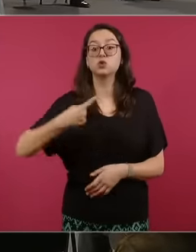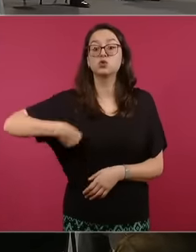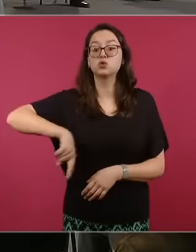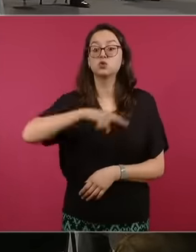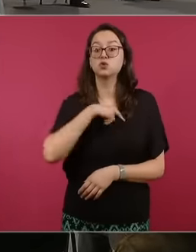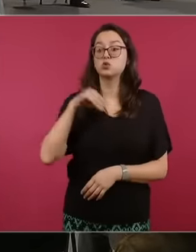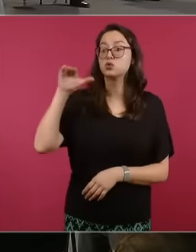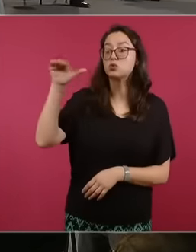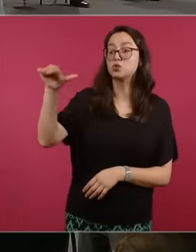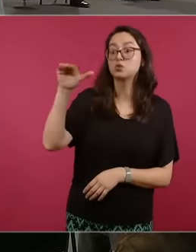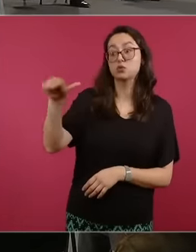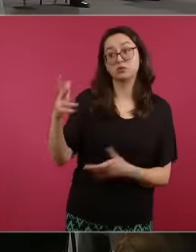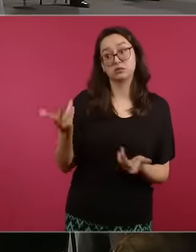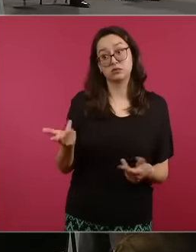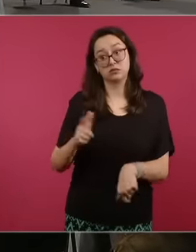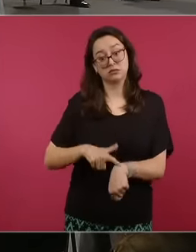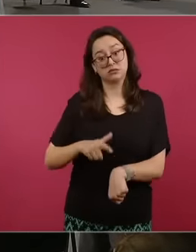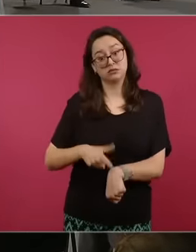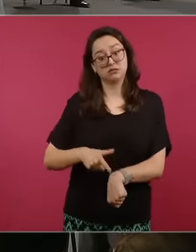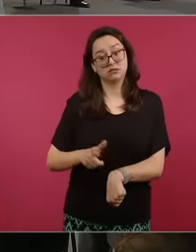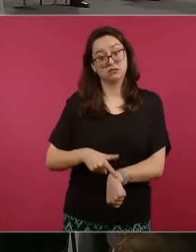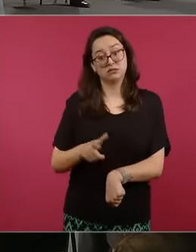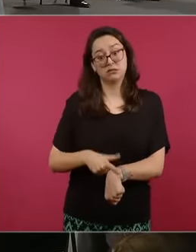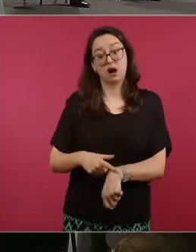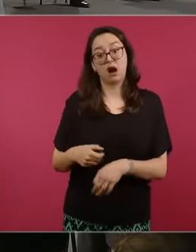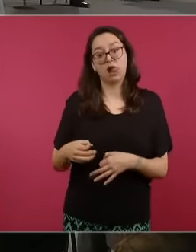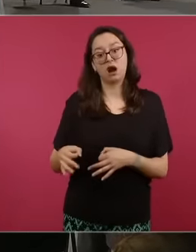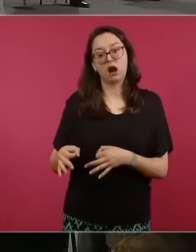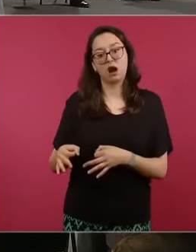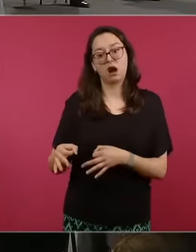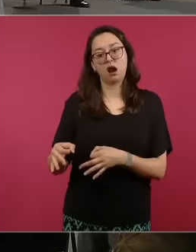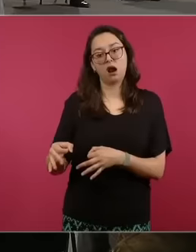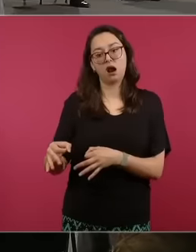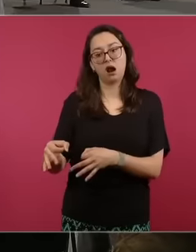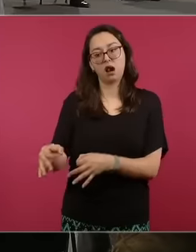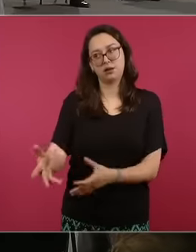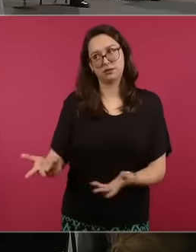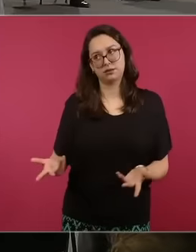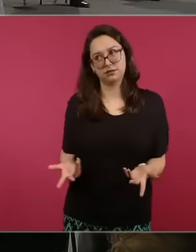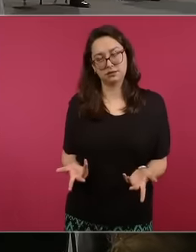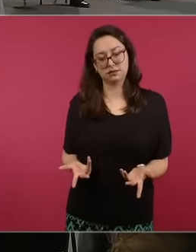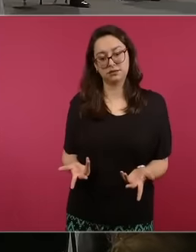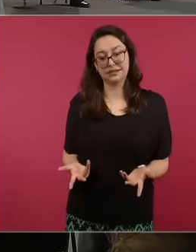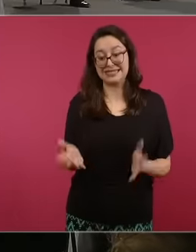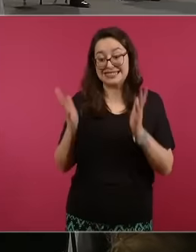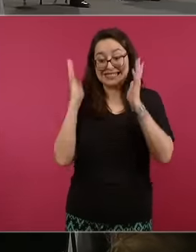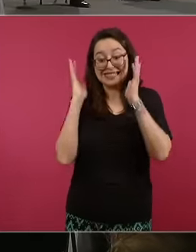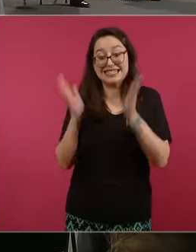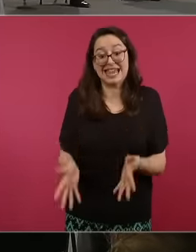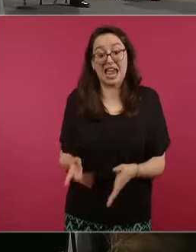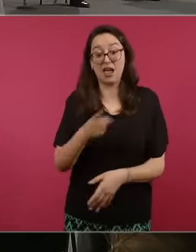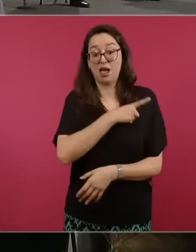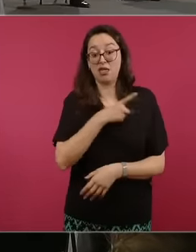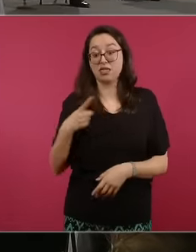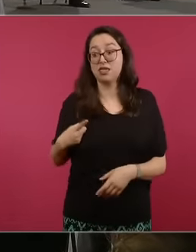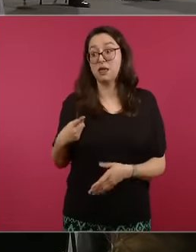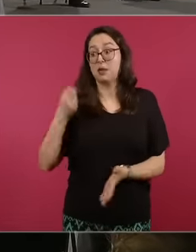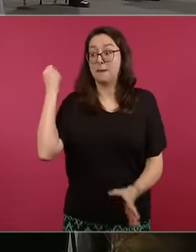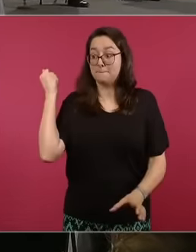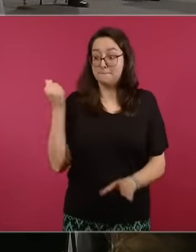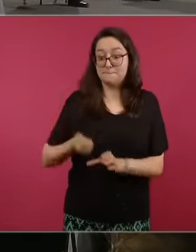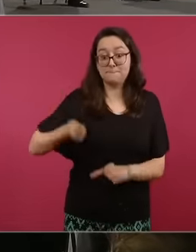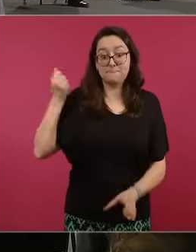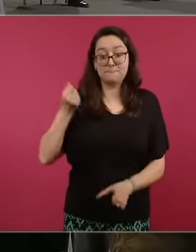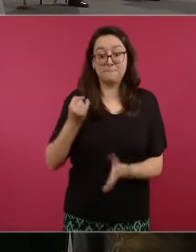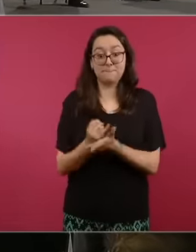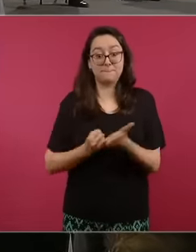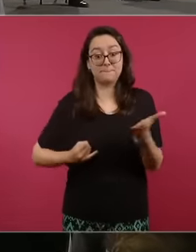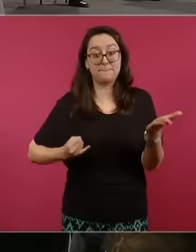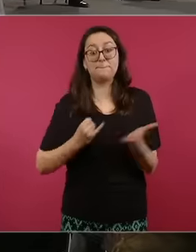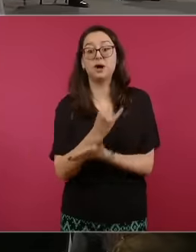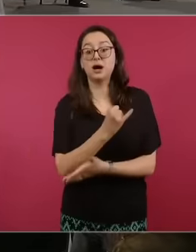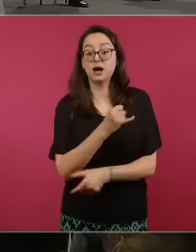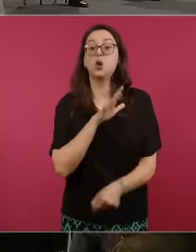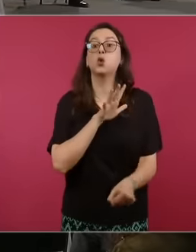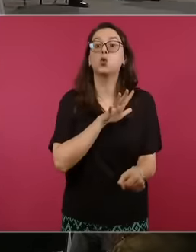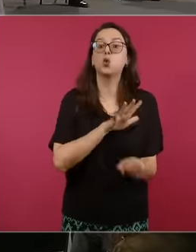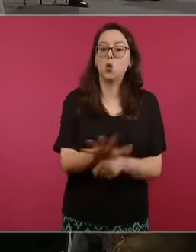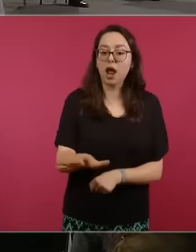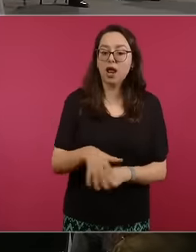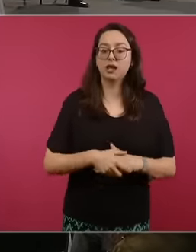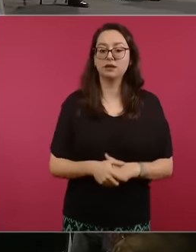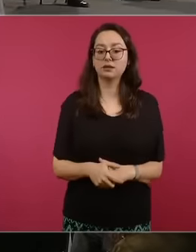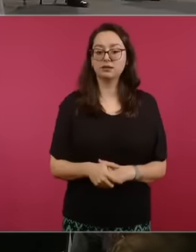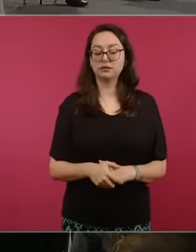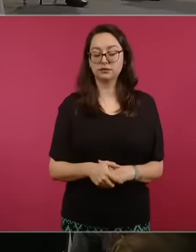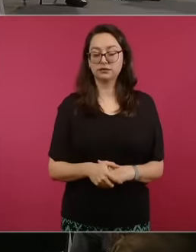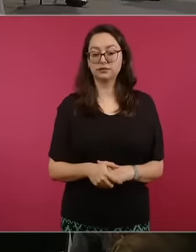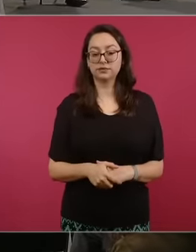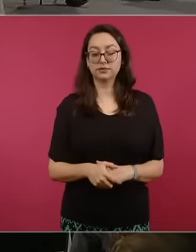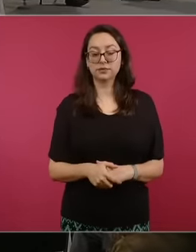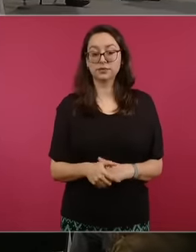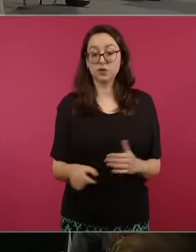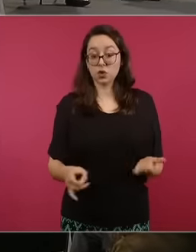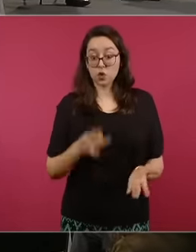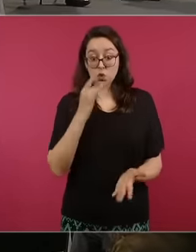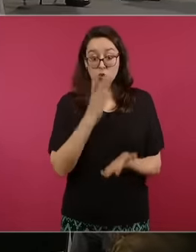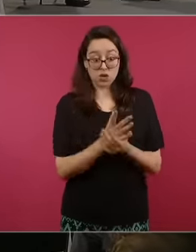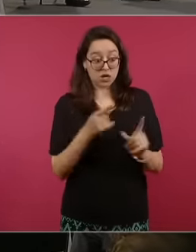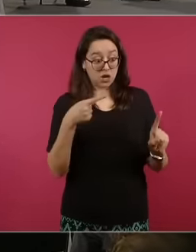is Let them resolve it now because not only in this case, and I say it, it is not a personal matter. I